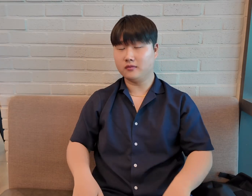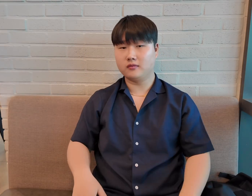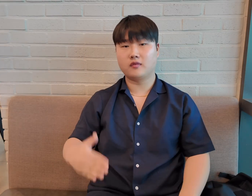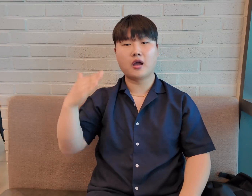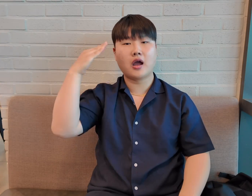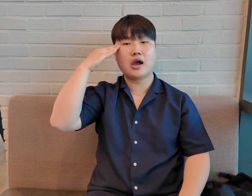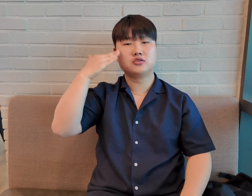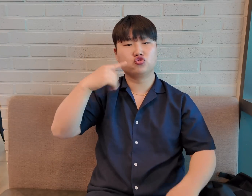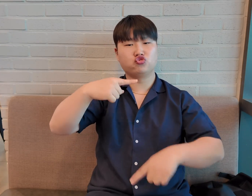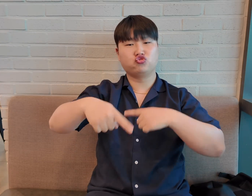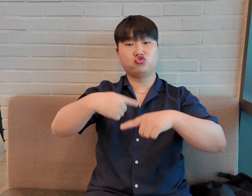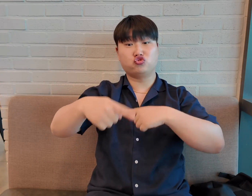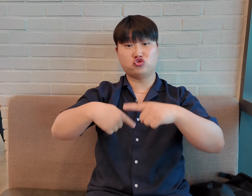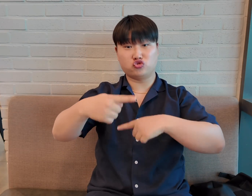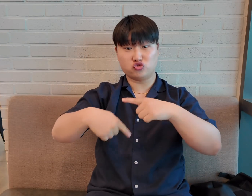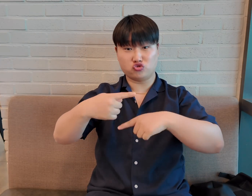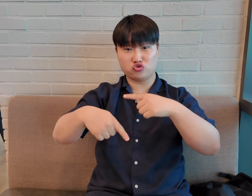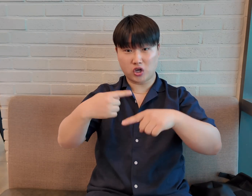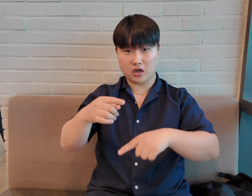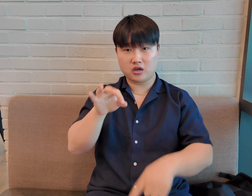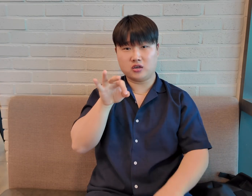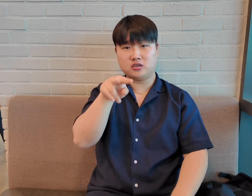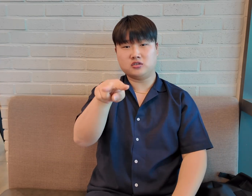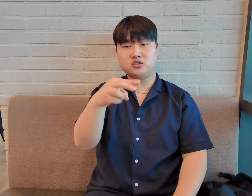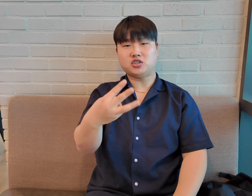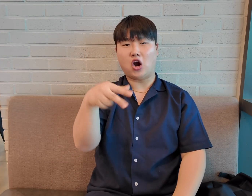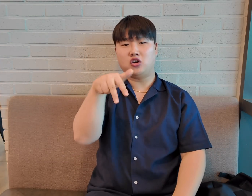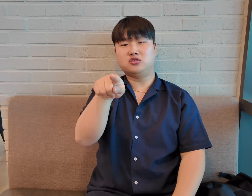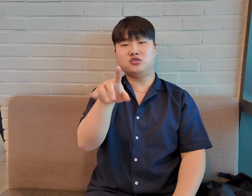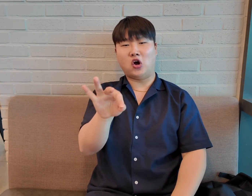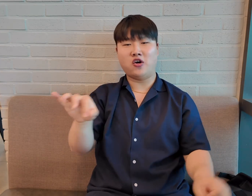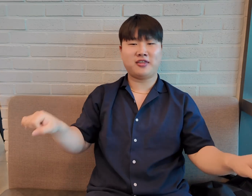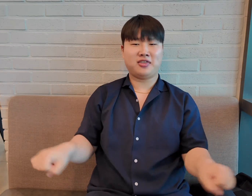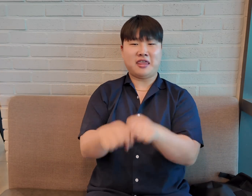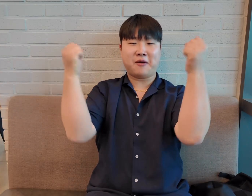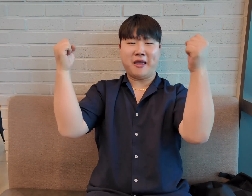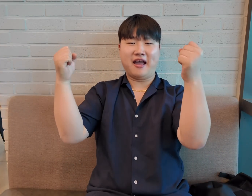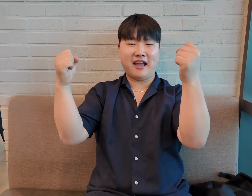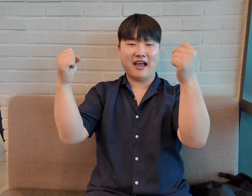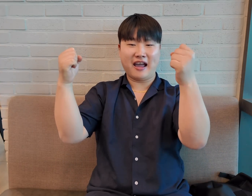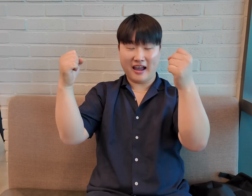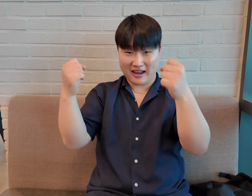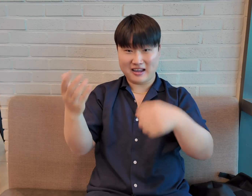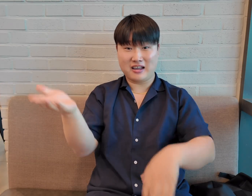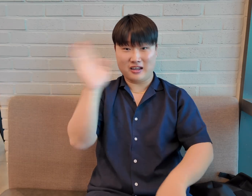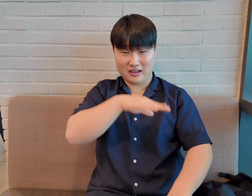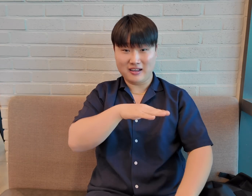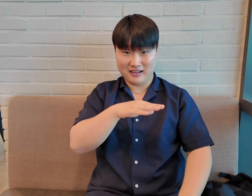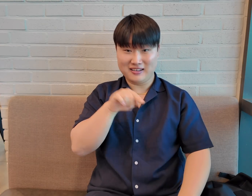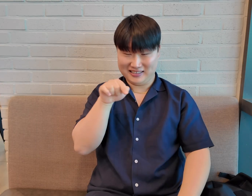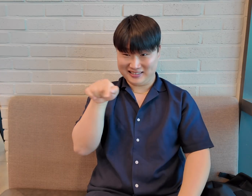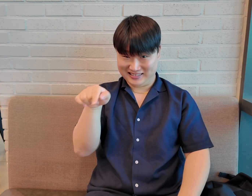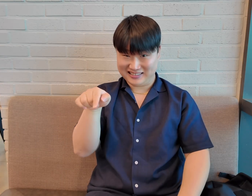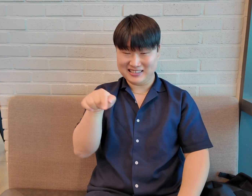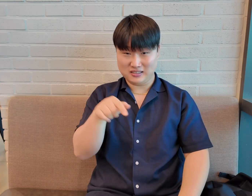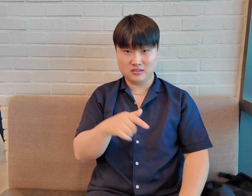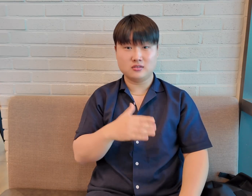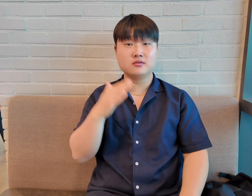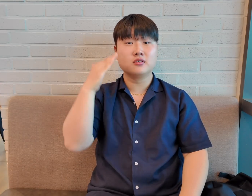‘Korean sign language passion is amazing!’ There was a sentence like this.